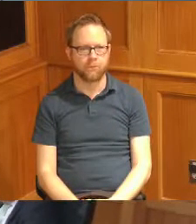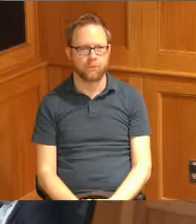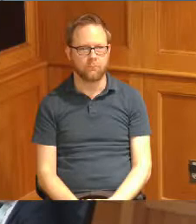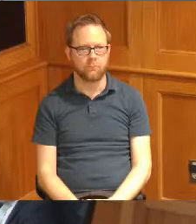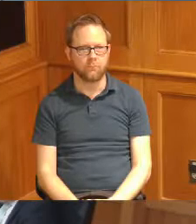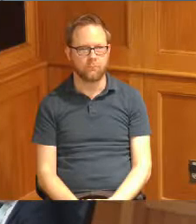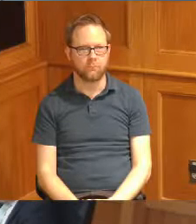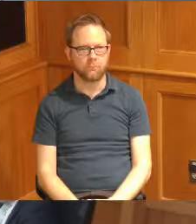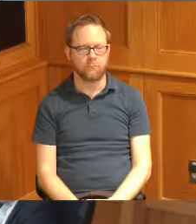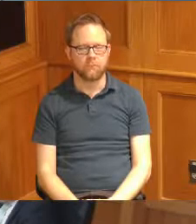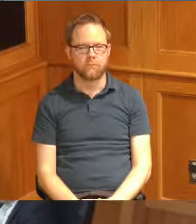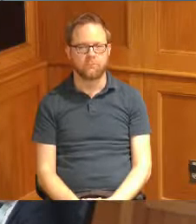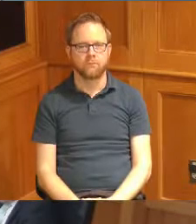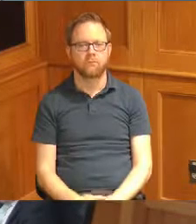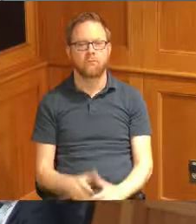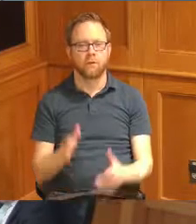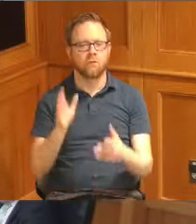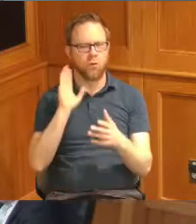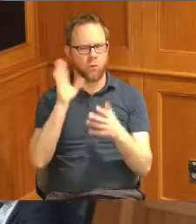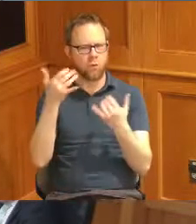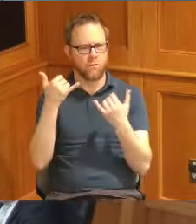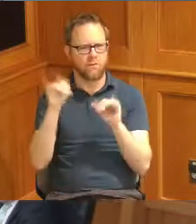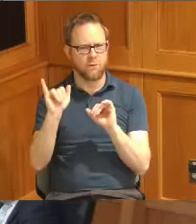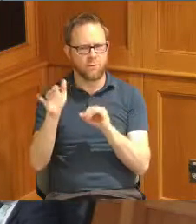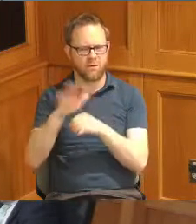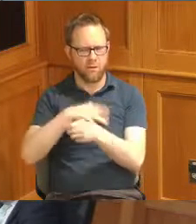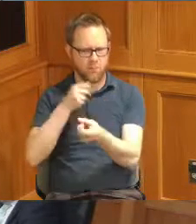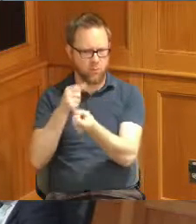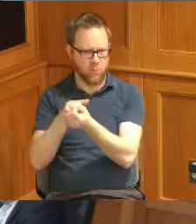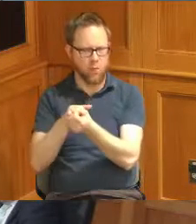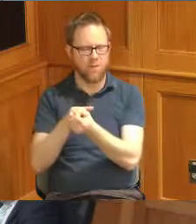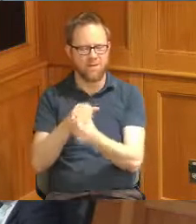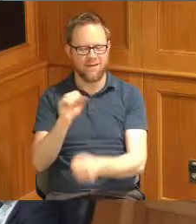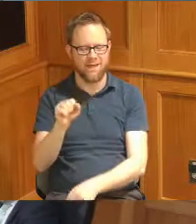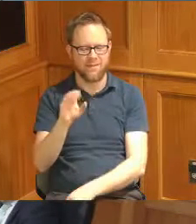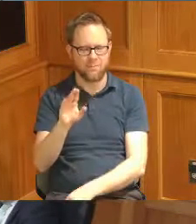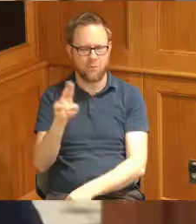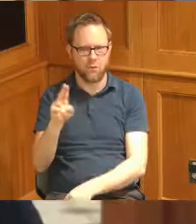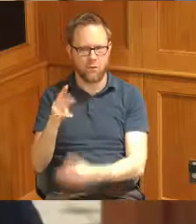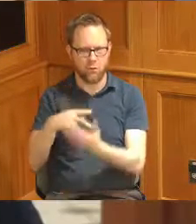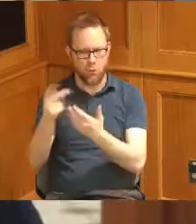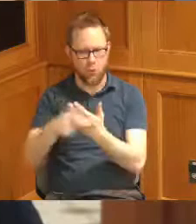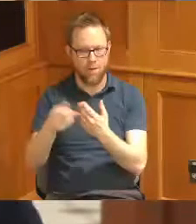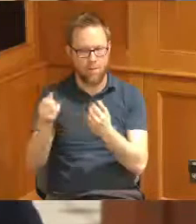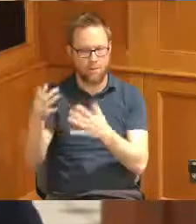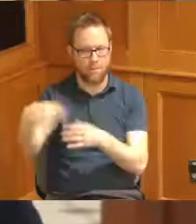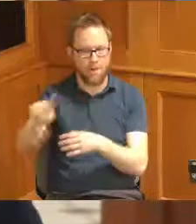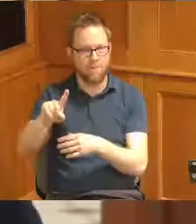so they would still be covered under the SBU program many of them are in the prevention program